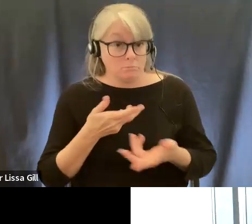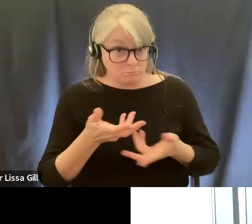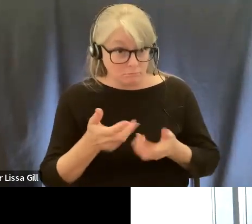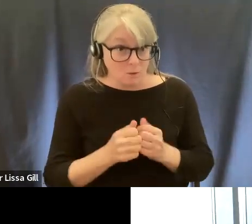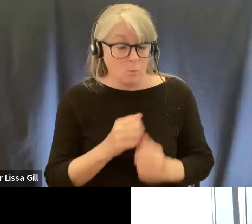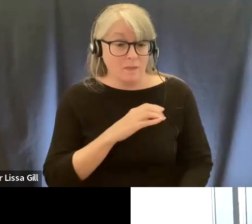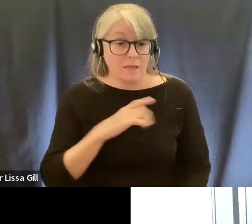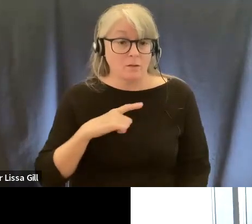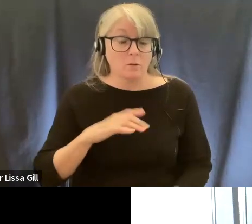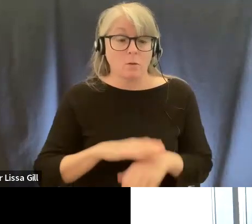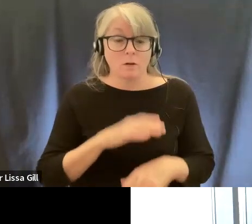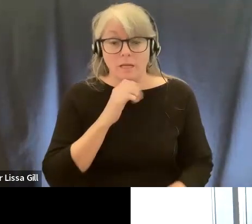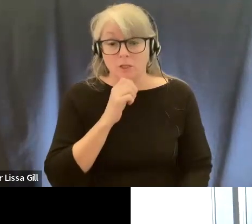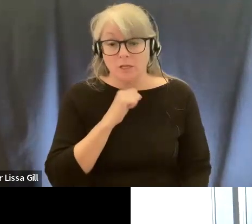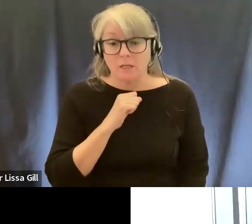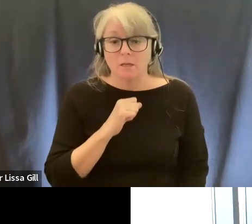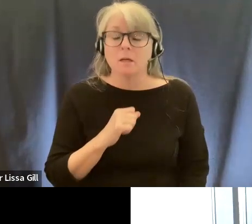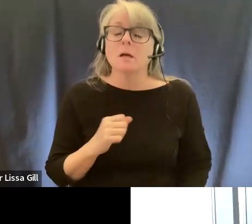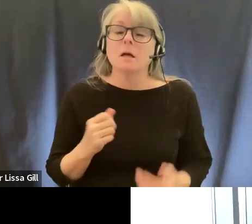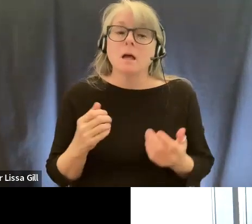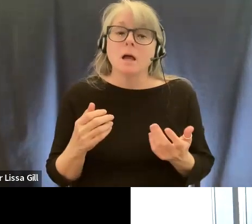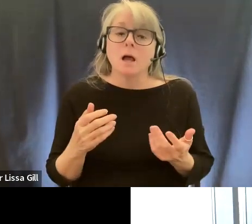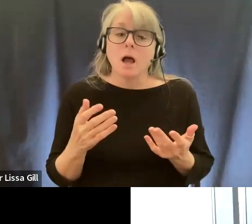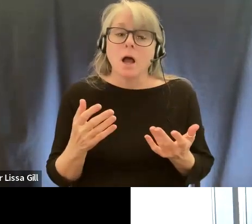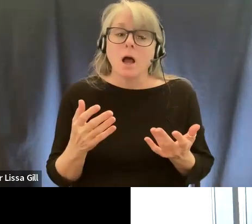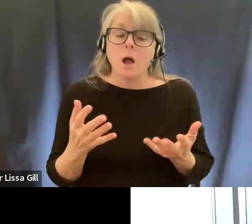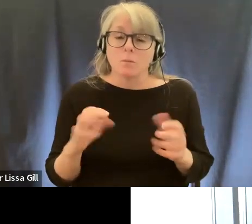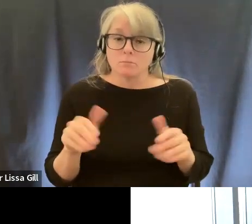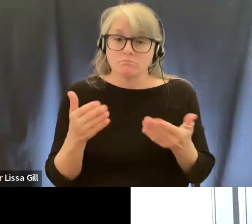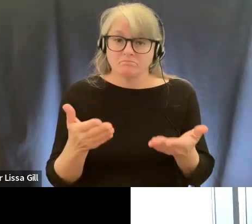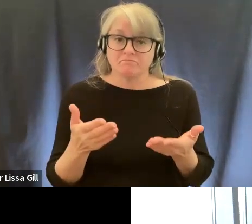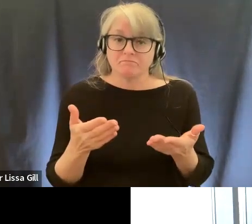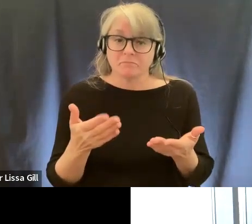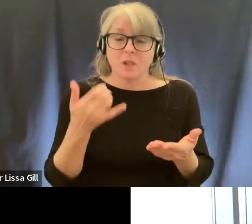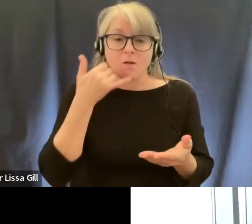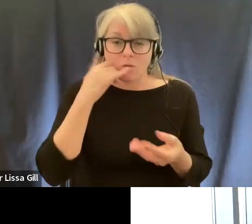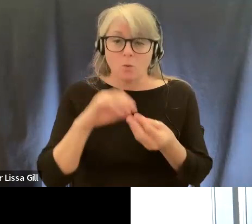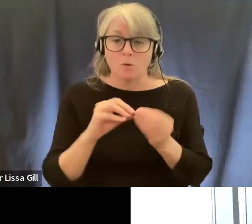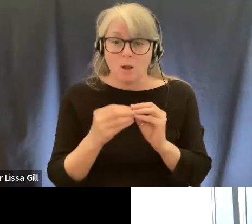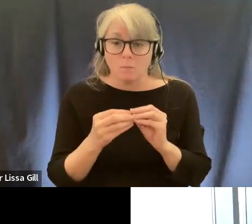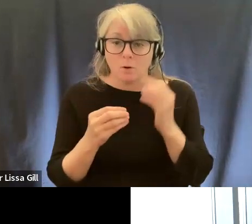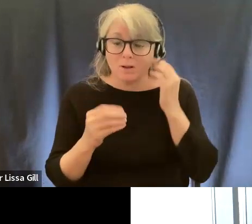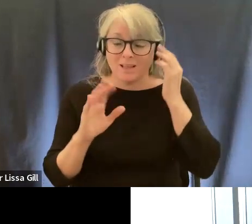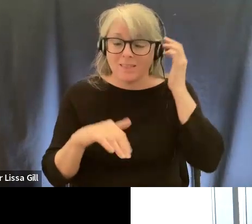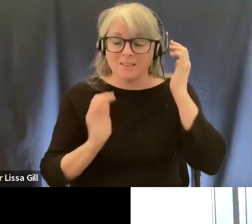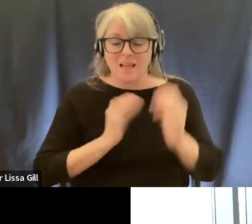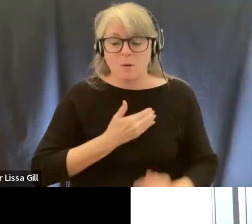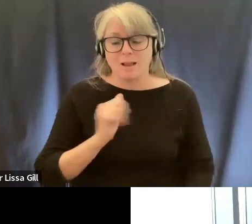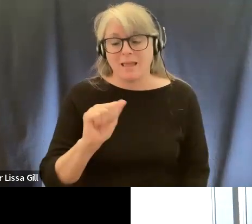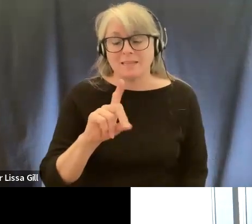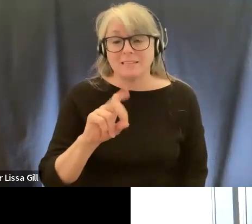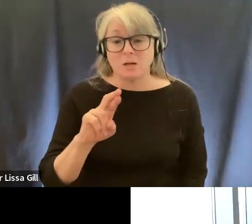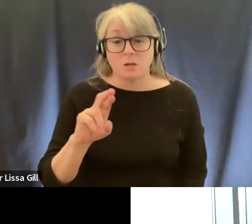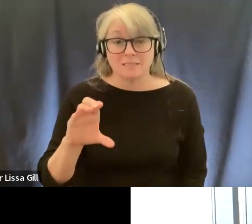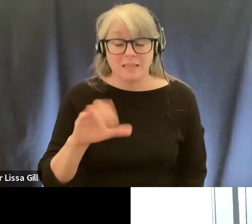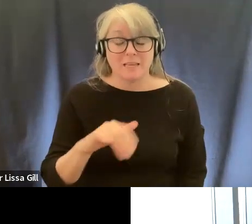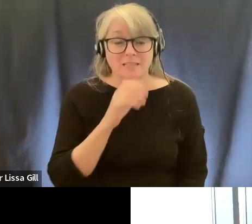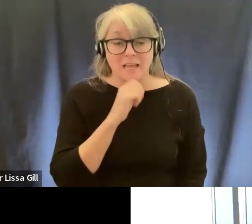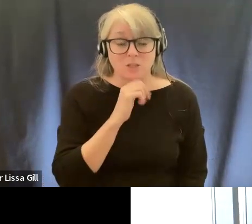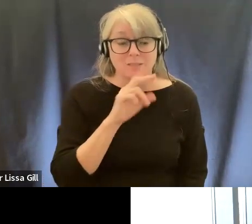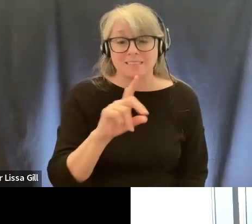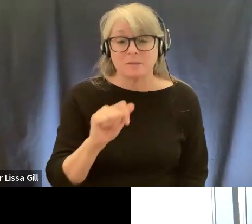And I wanted to give everybody just a toll-free number. We had to what we call our ADRCs, which is our aging and disability resource centers.